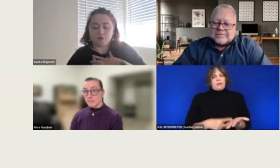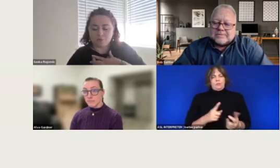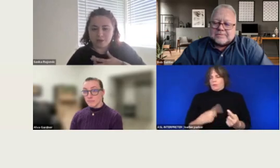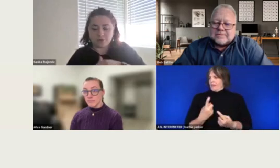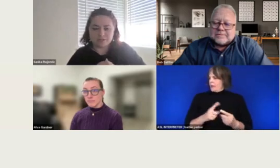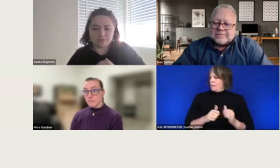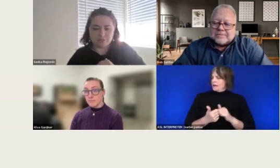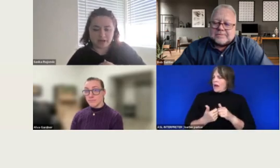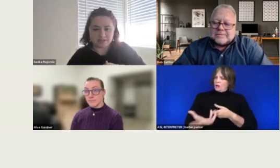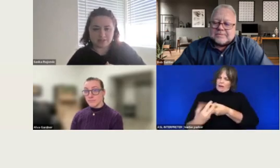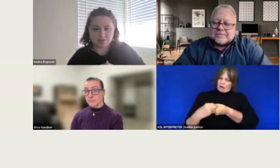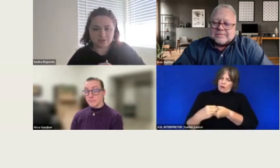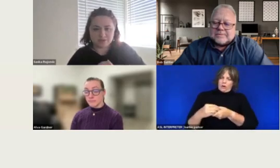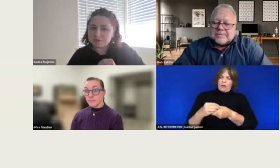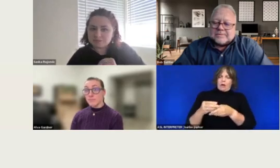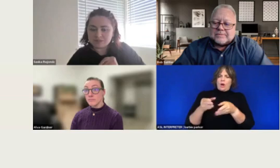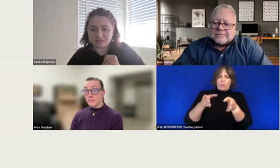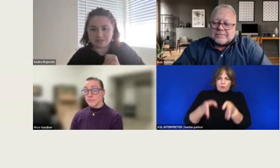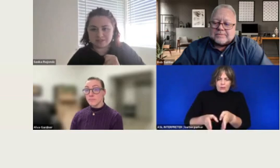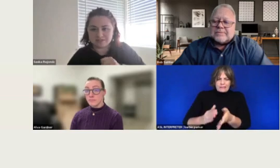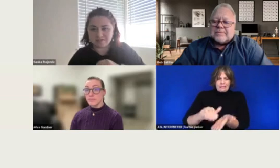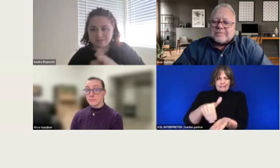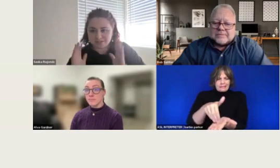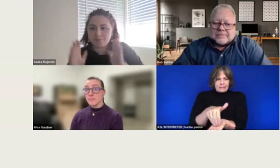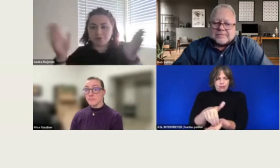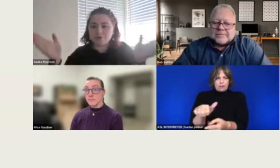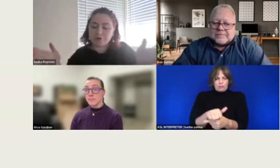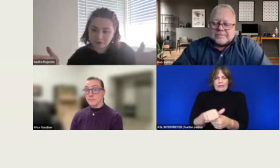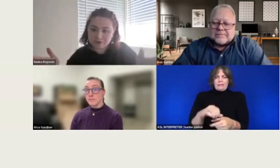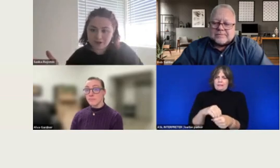incorporate person-centered practices into our systems, and it's it's an uphill struggle